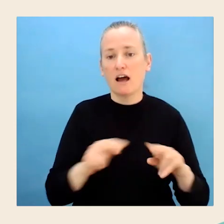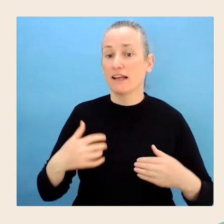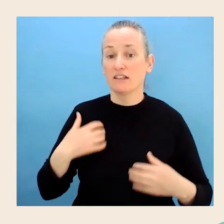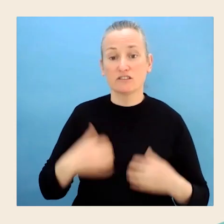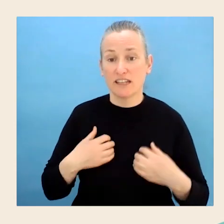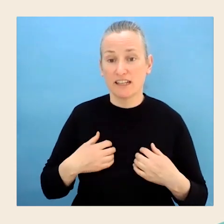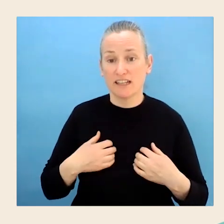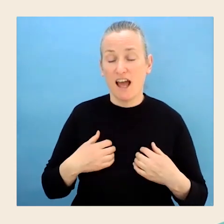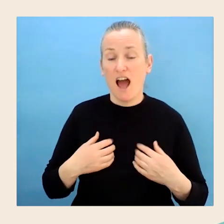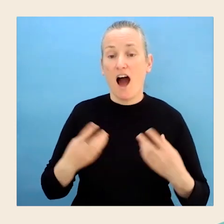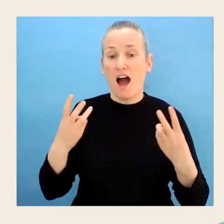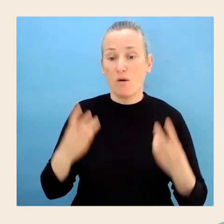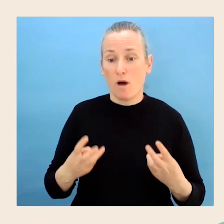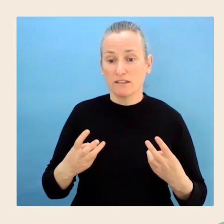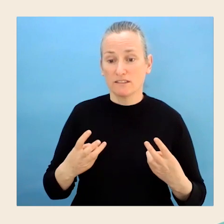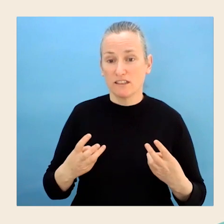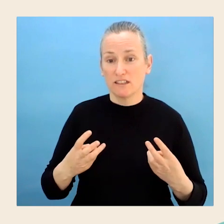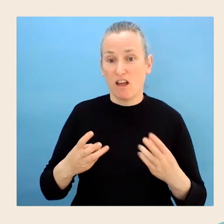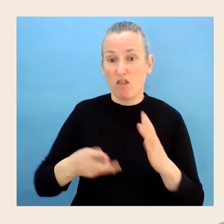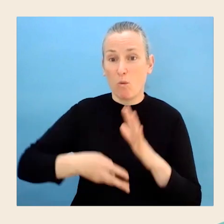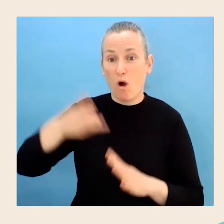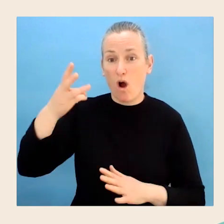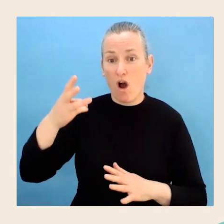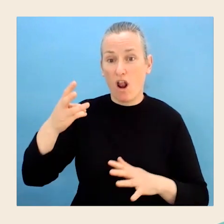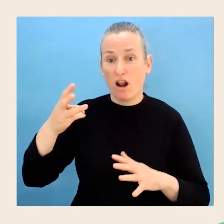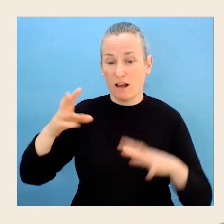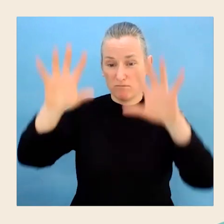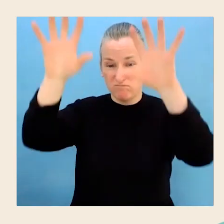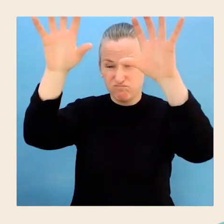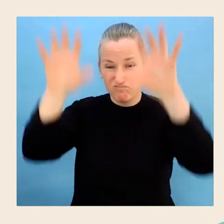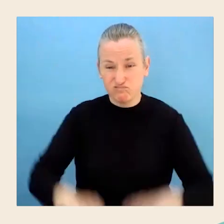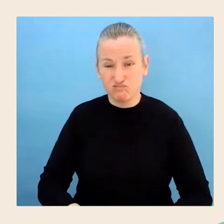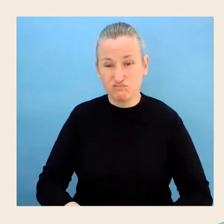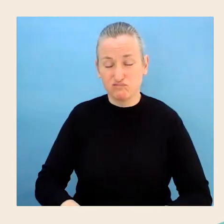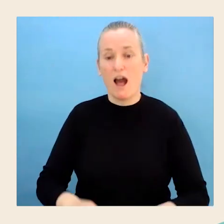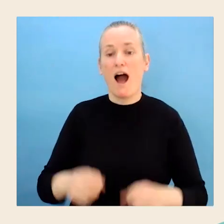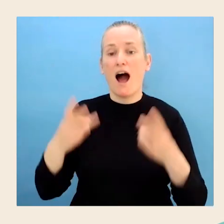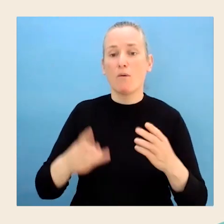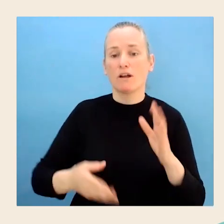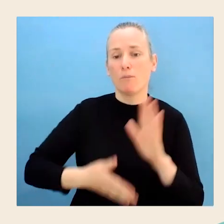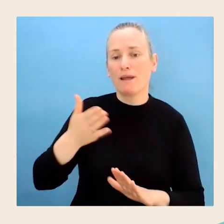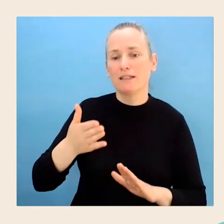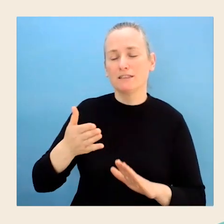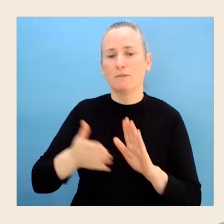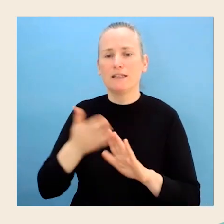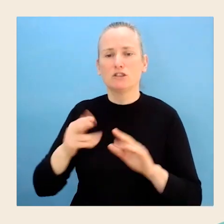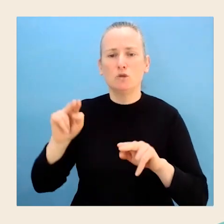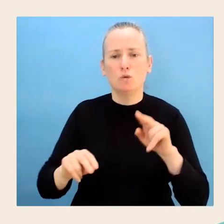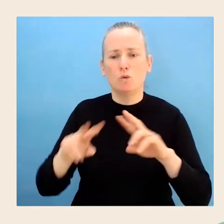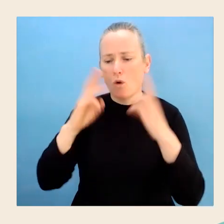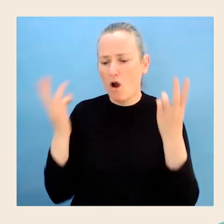I want to build new worlds in which we understand politics, culture, art history. I don't want, you know.